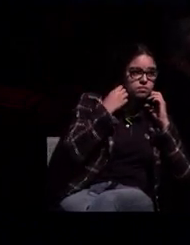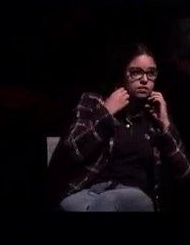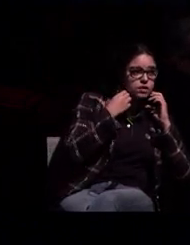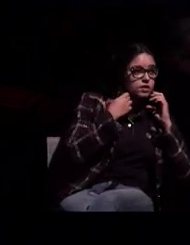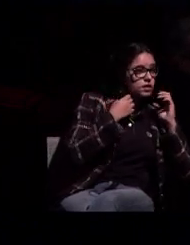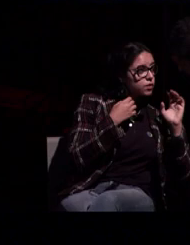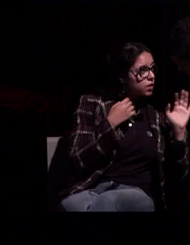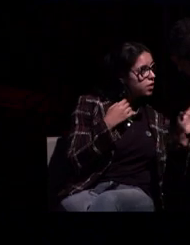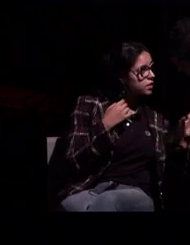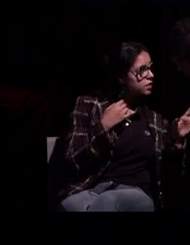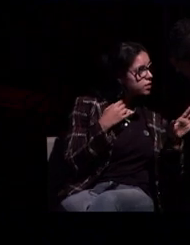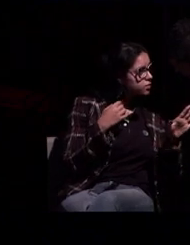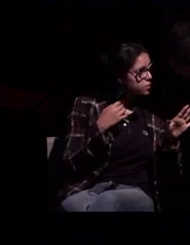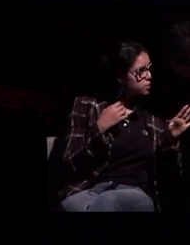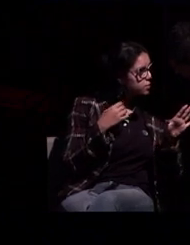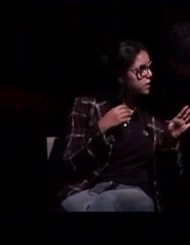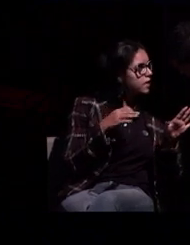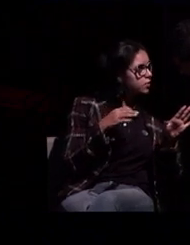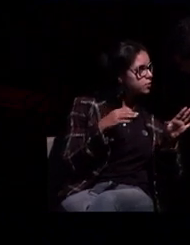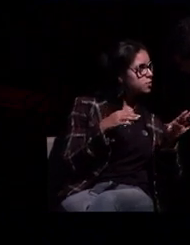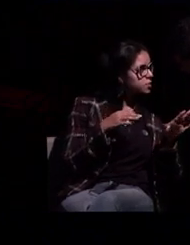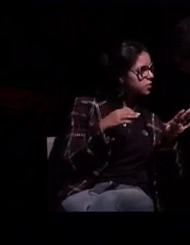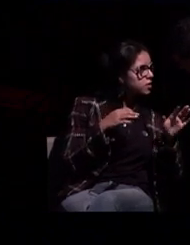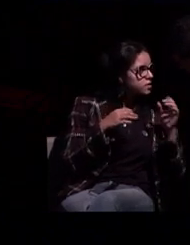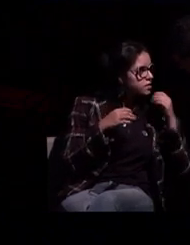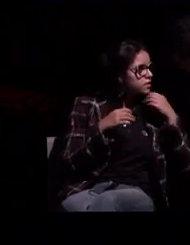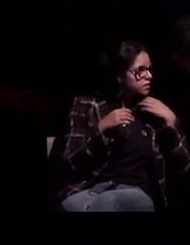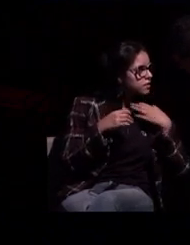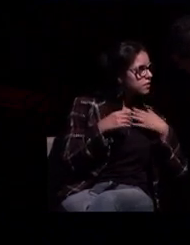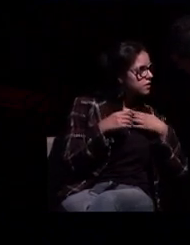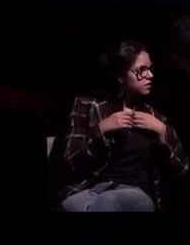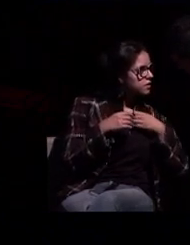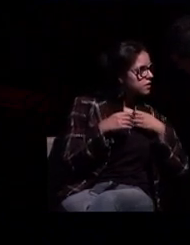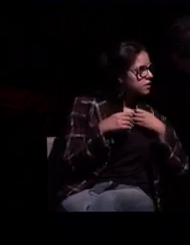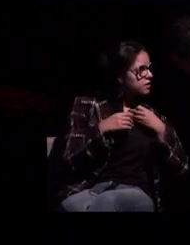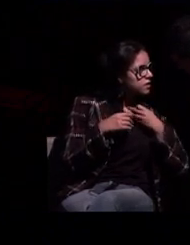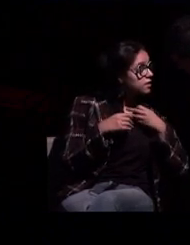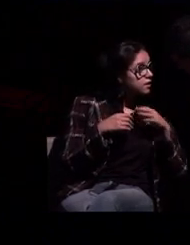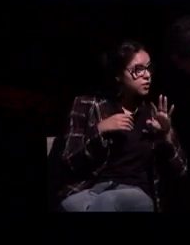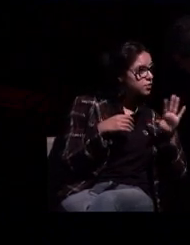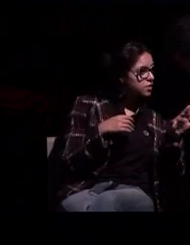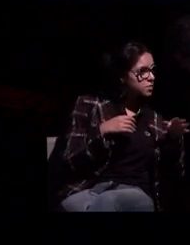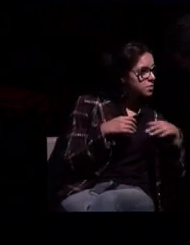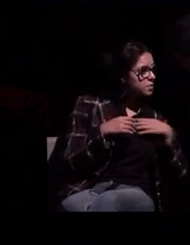leisure on weekends. This makes that one day you need workers and the next day you don’t any more.